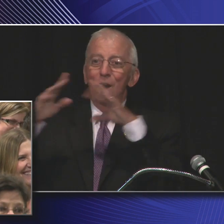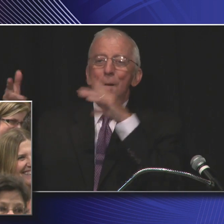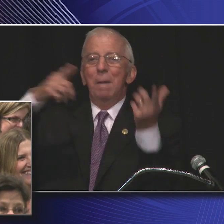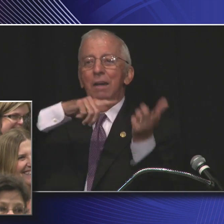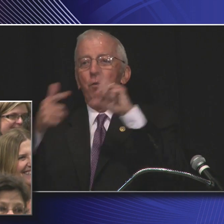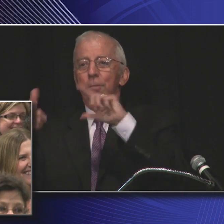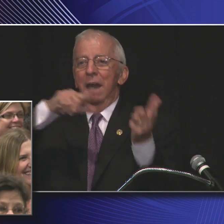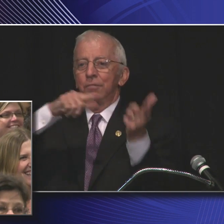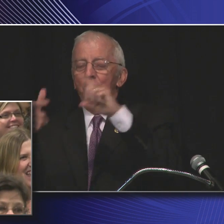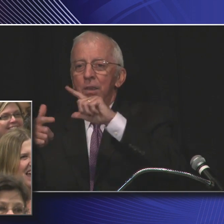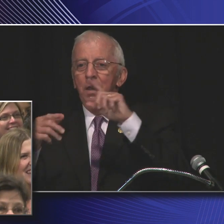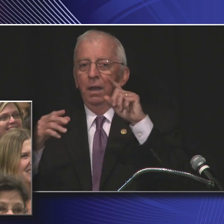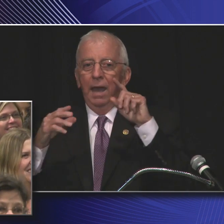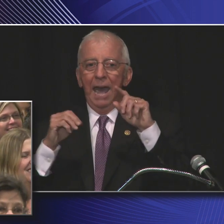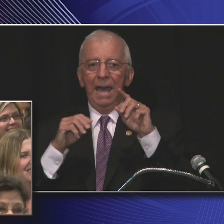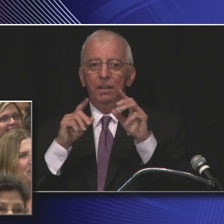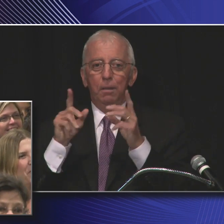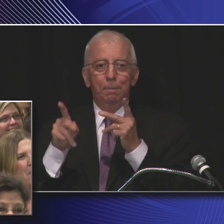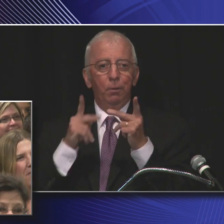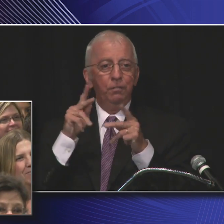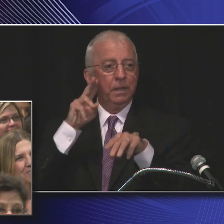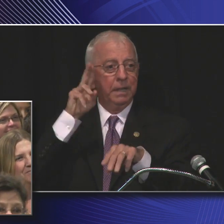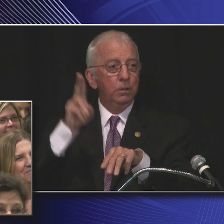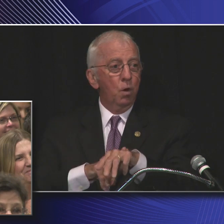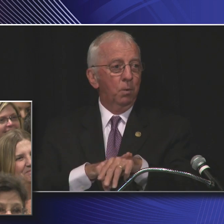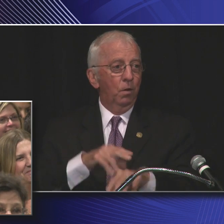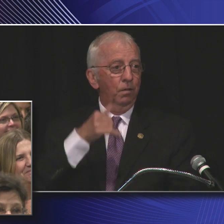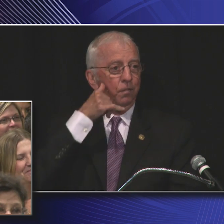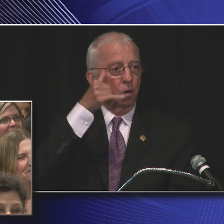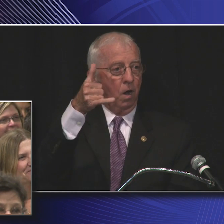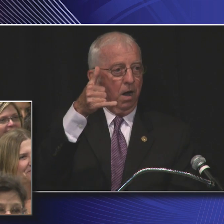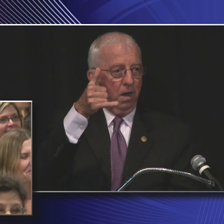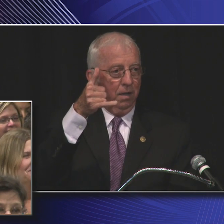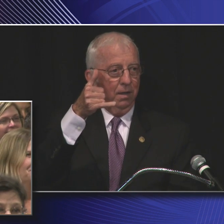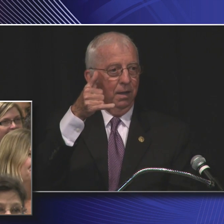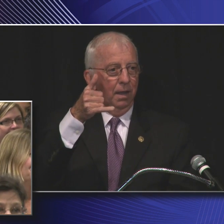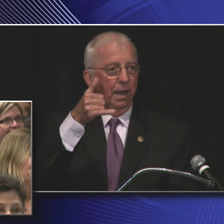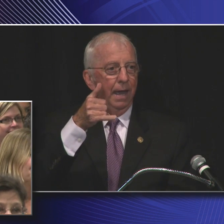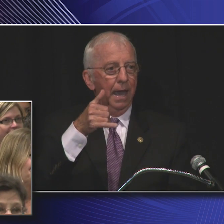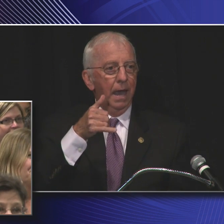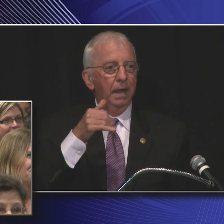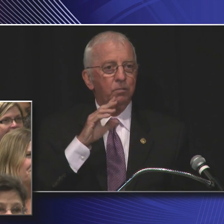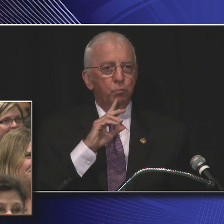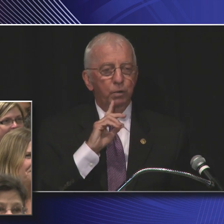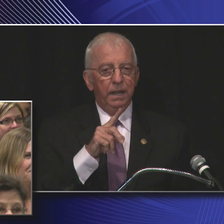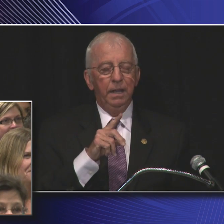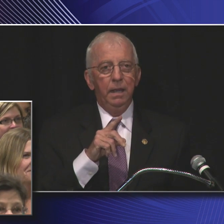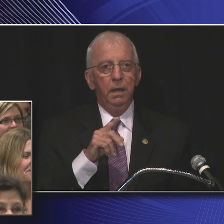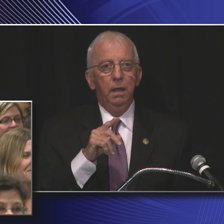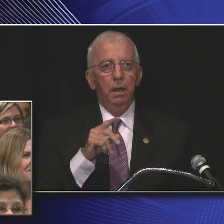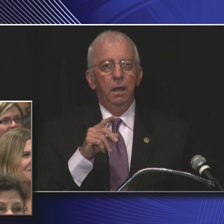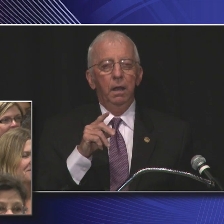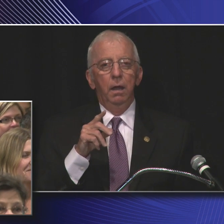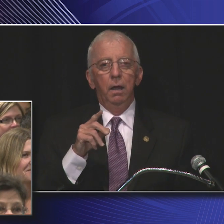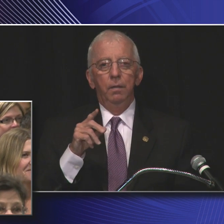And you know back and forth, back and forth. And it's a perfectly normal phone call. It really...